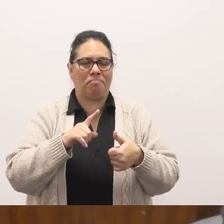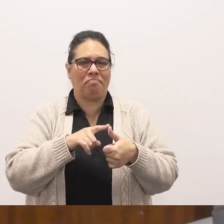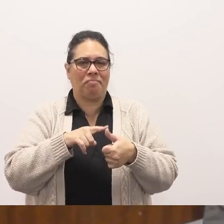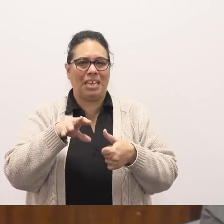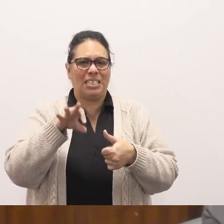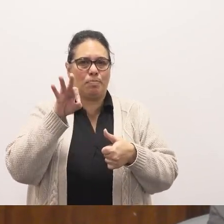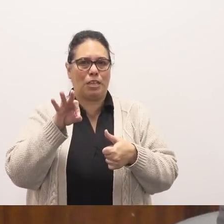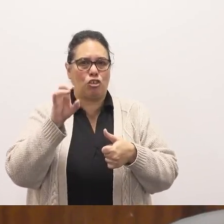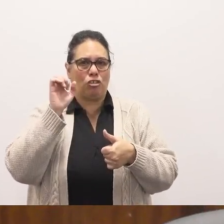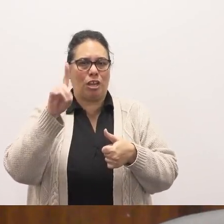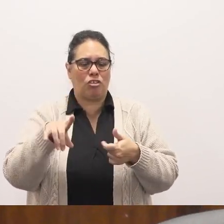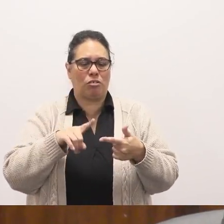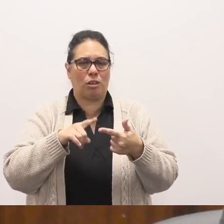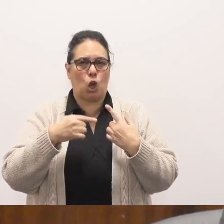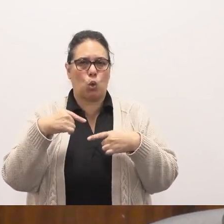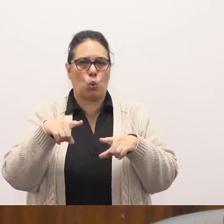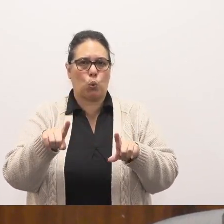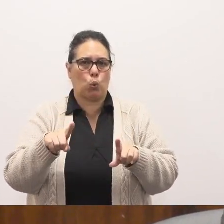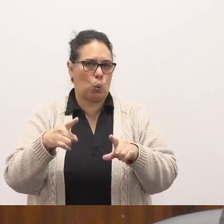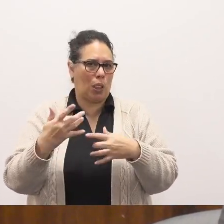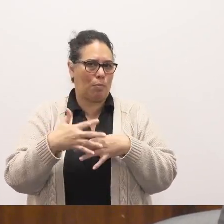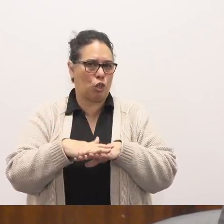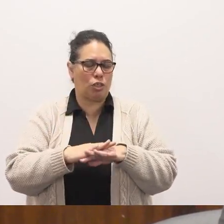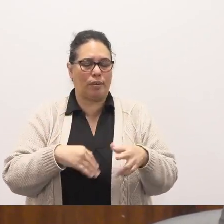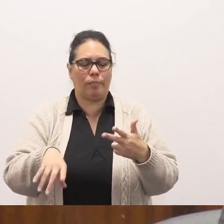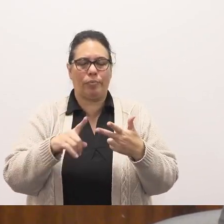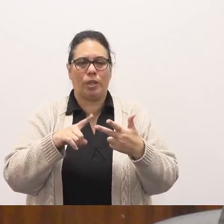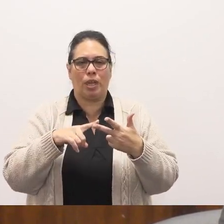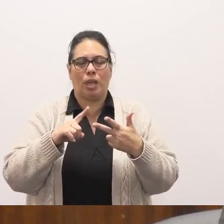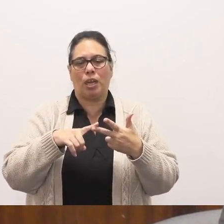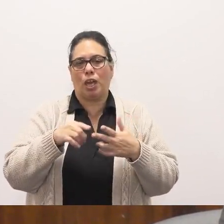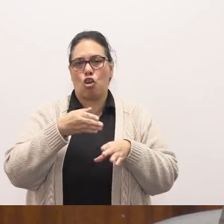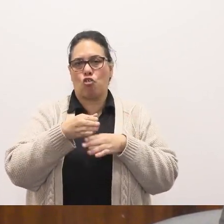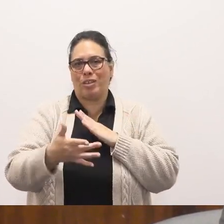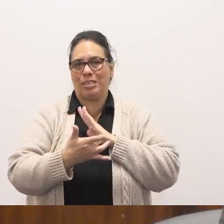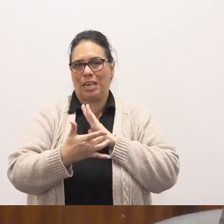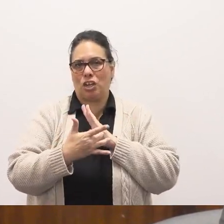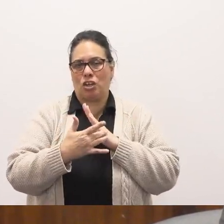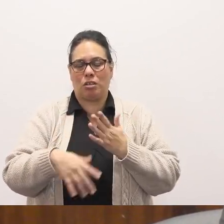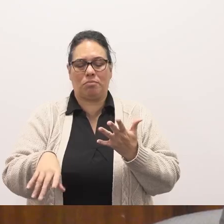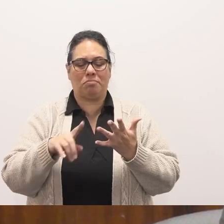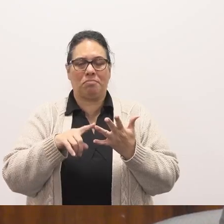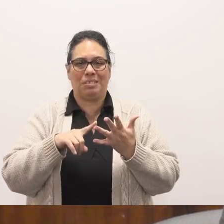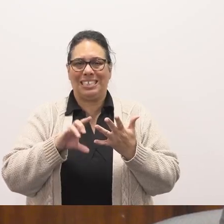dual immersion, career technical education, or CTE. So come out on February 12th.